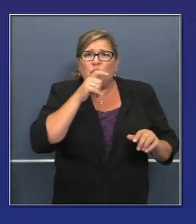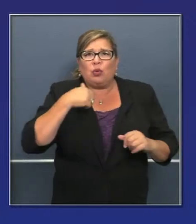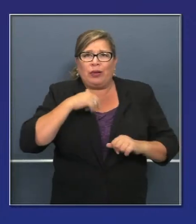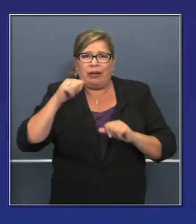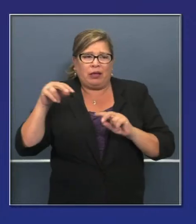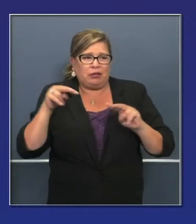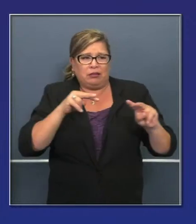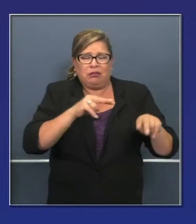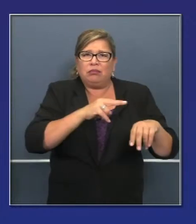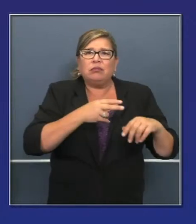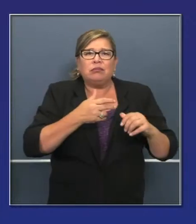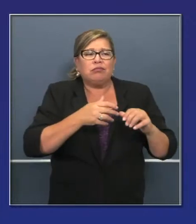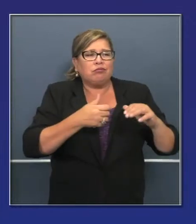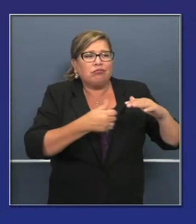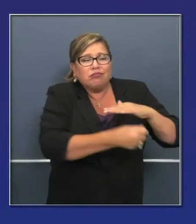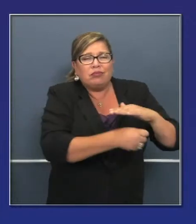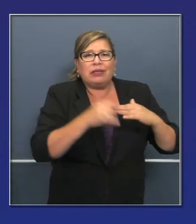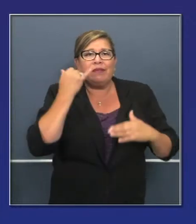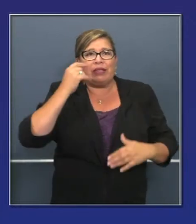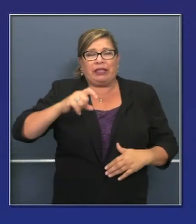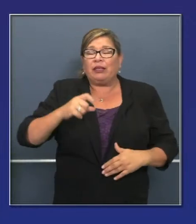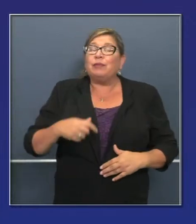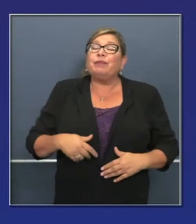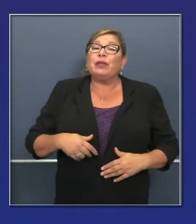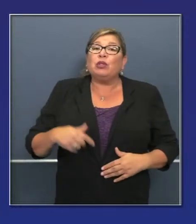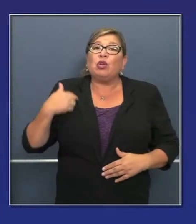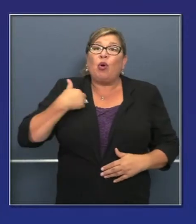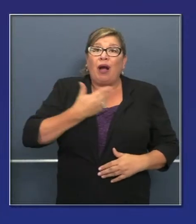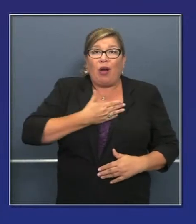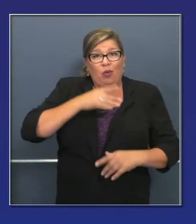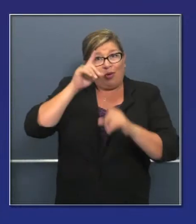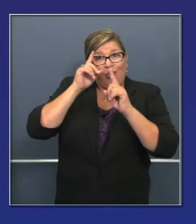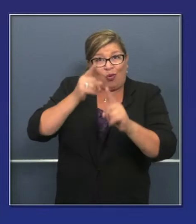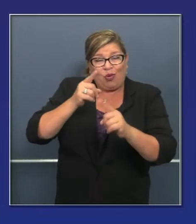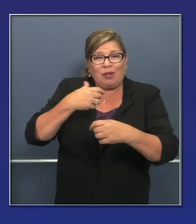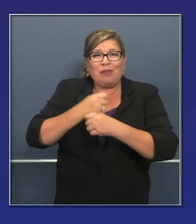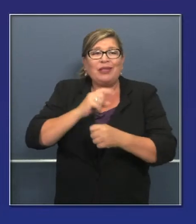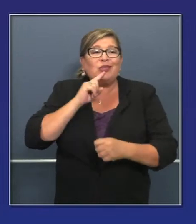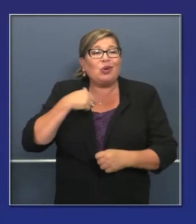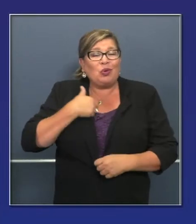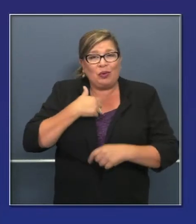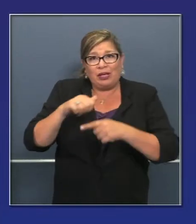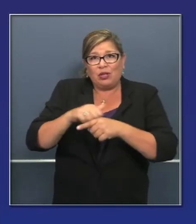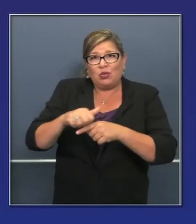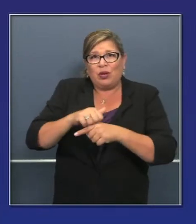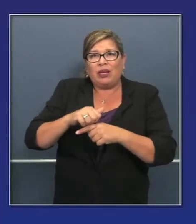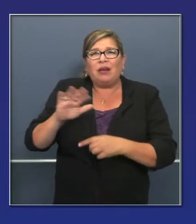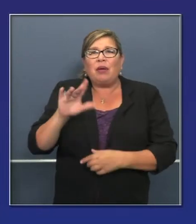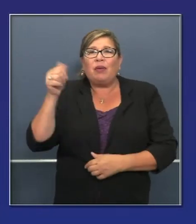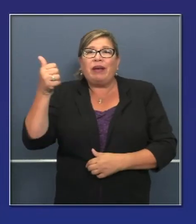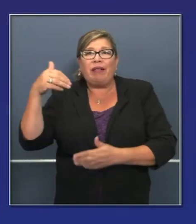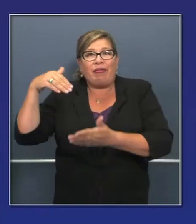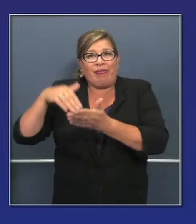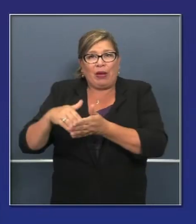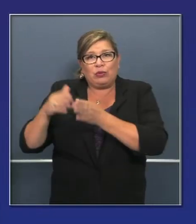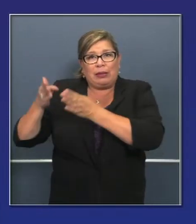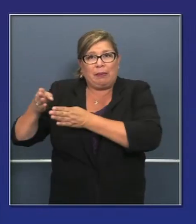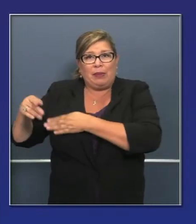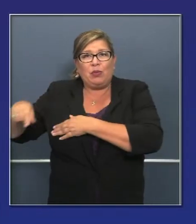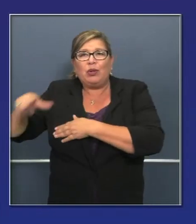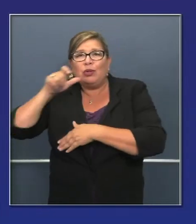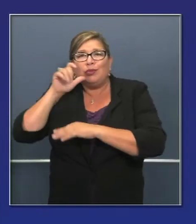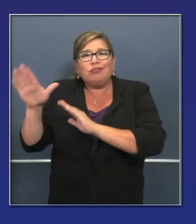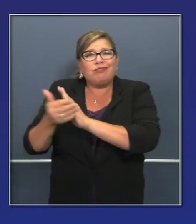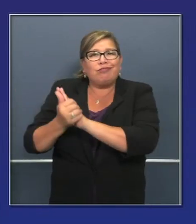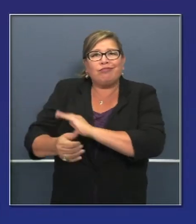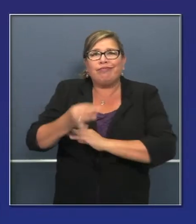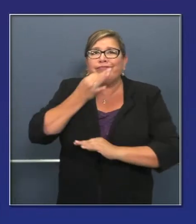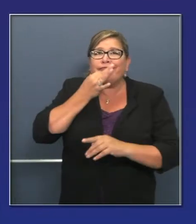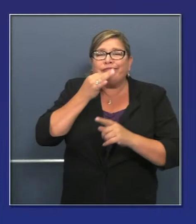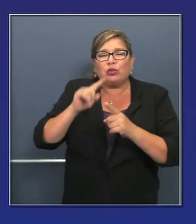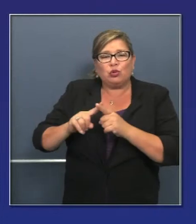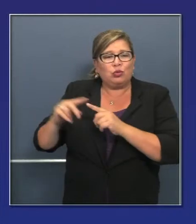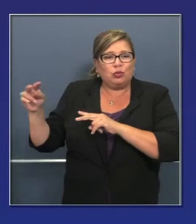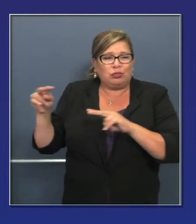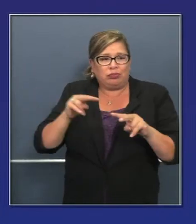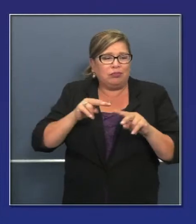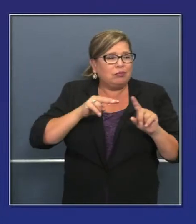10,000 individuals by July 1st we are within a margin close to meeting that goal we have a few